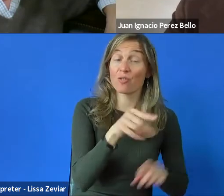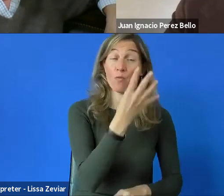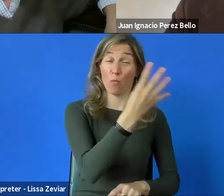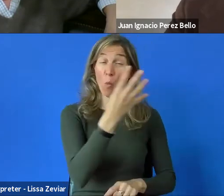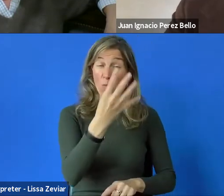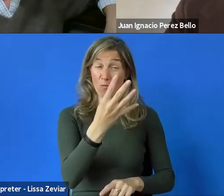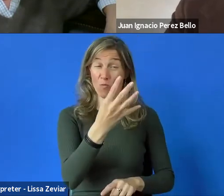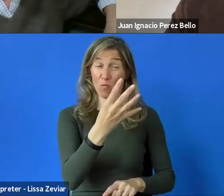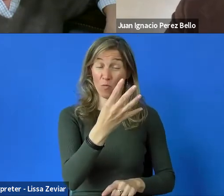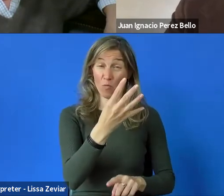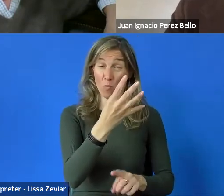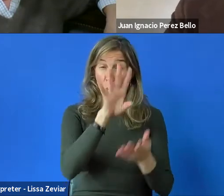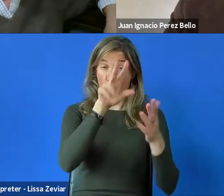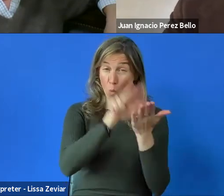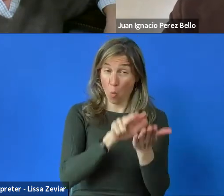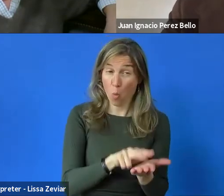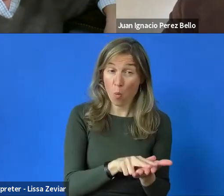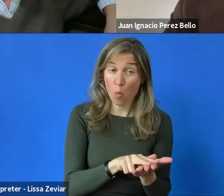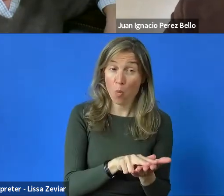I have mentioned that ratified the protocol